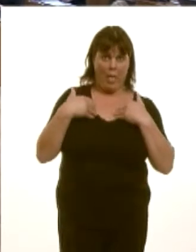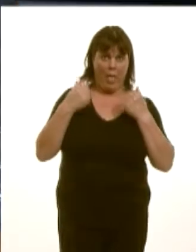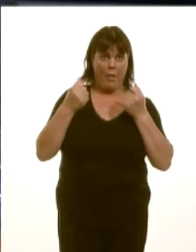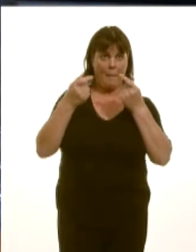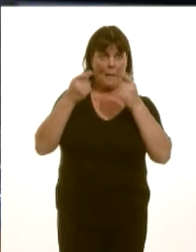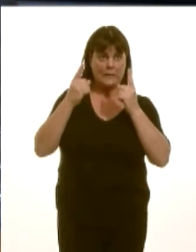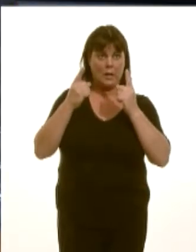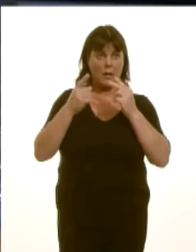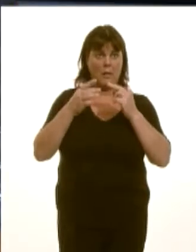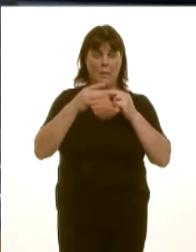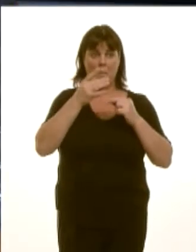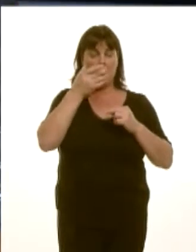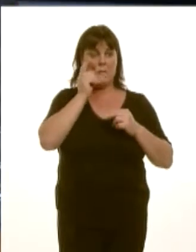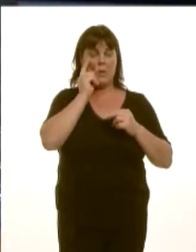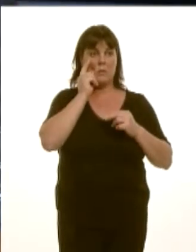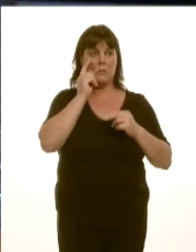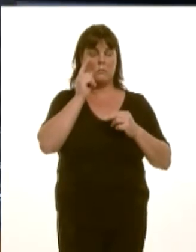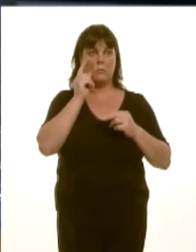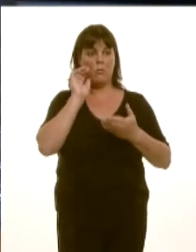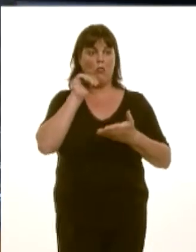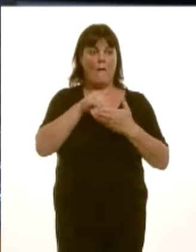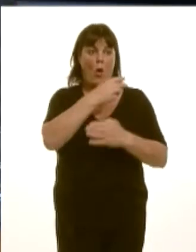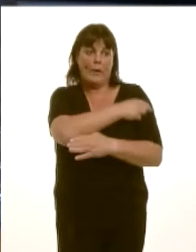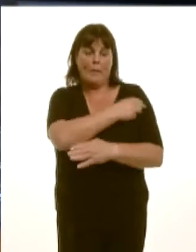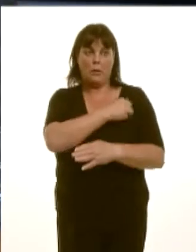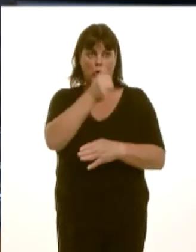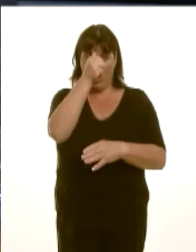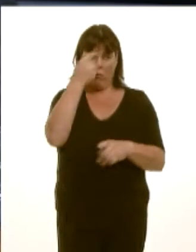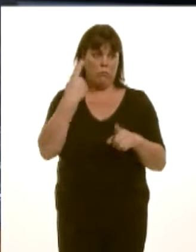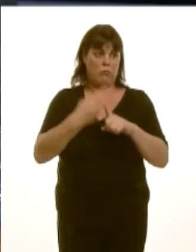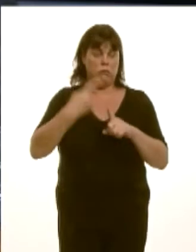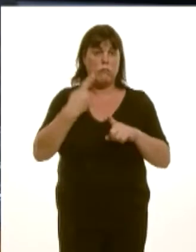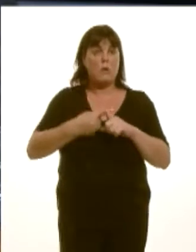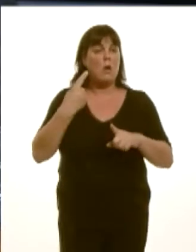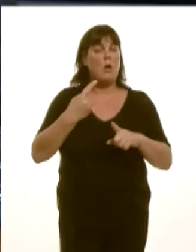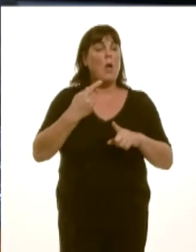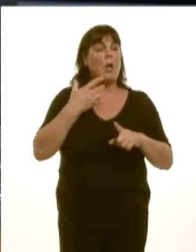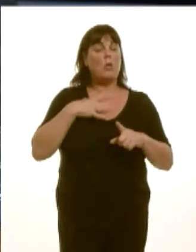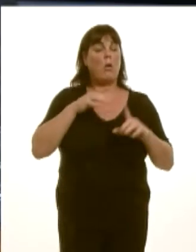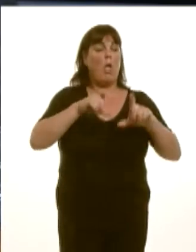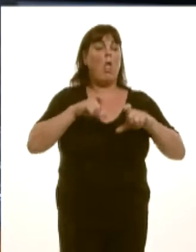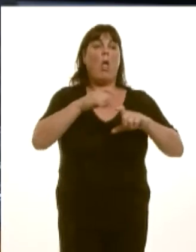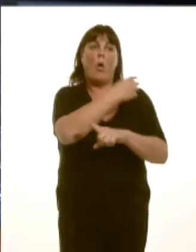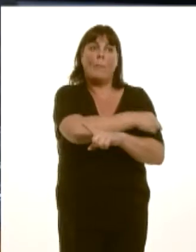of care would be tackled with a new sense of urgency, the reality is that delayed transfers of care are up on what they were last year.